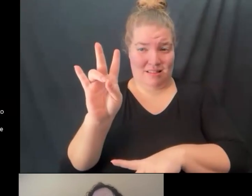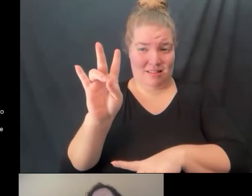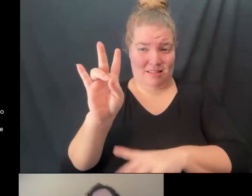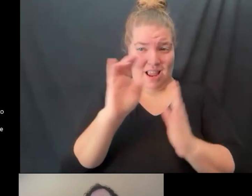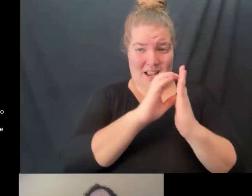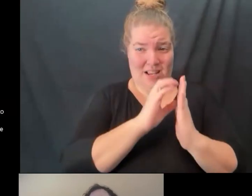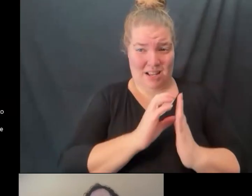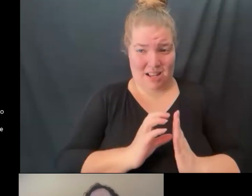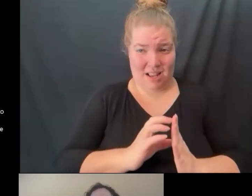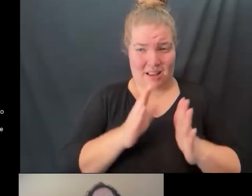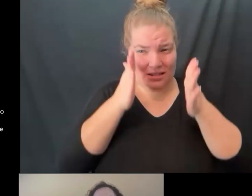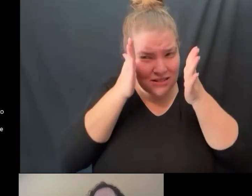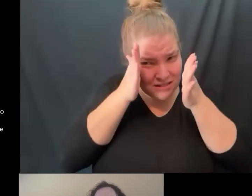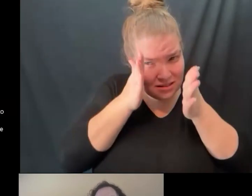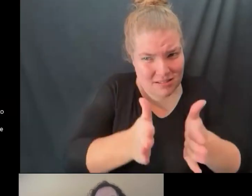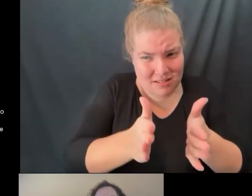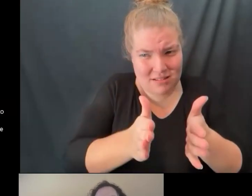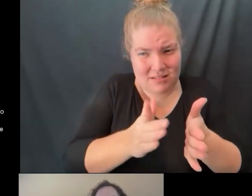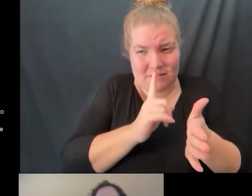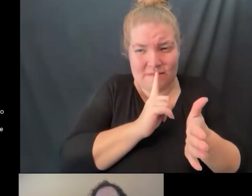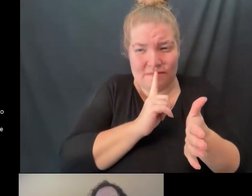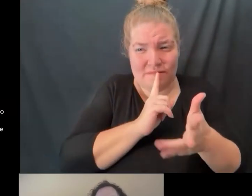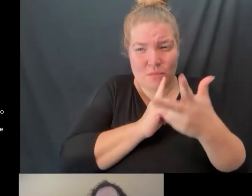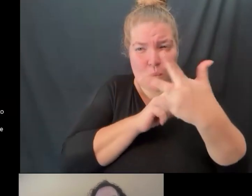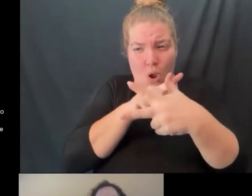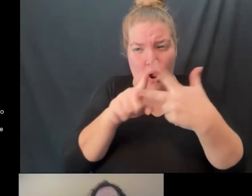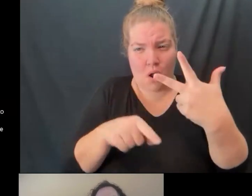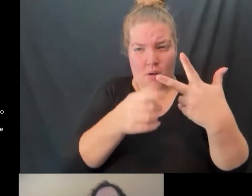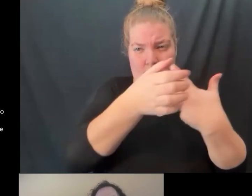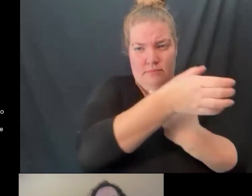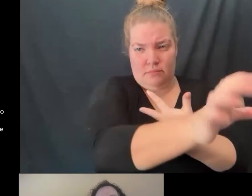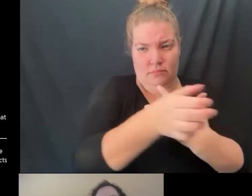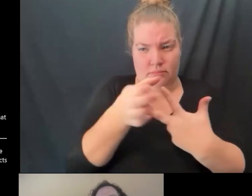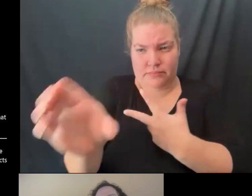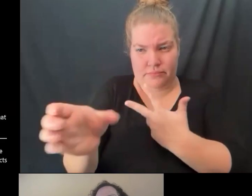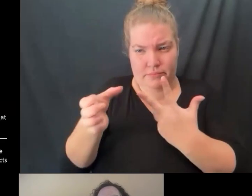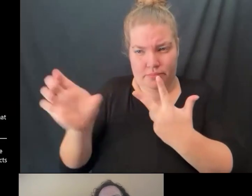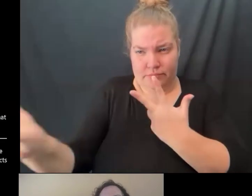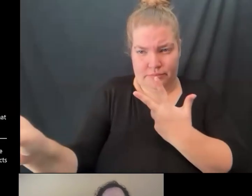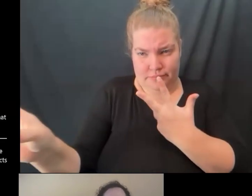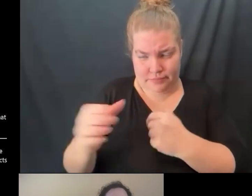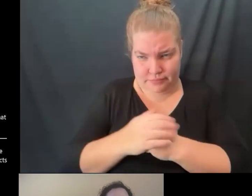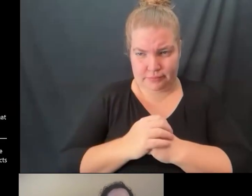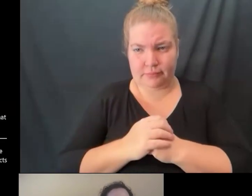But the seven clauses that are mentioned, we're going to break them down into three groups.